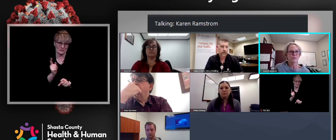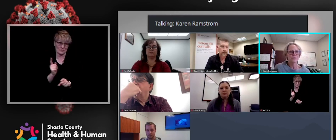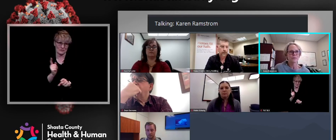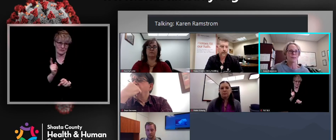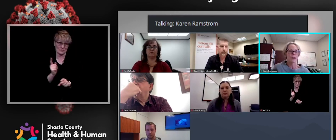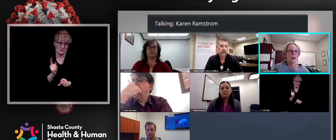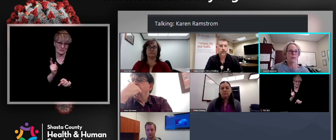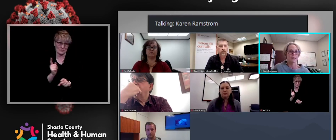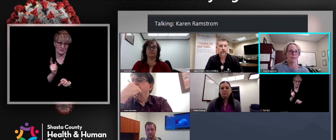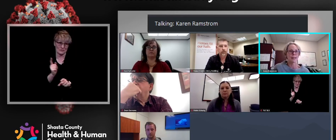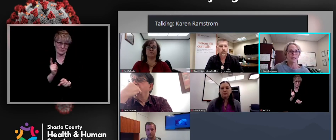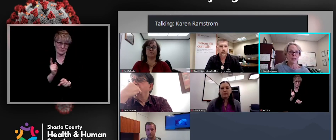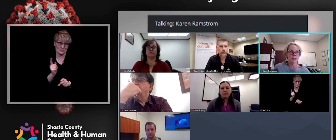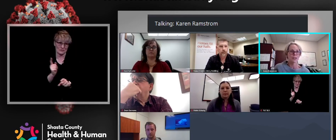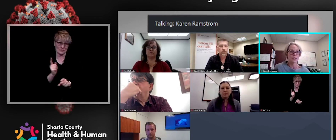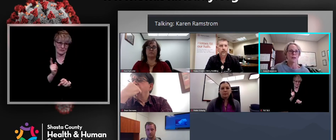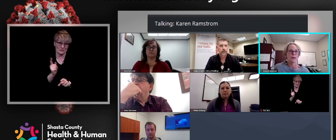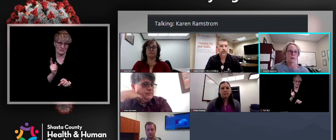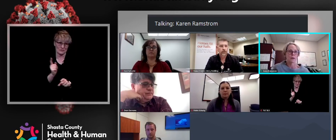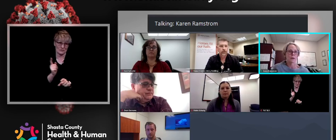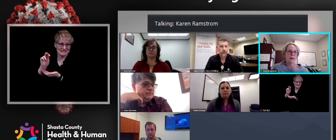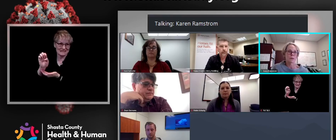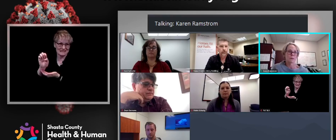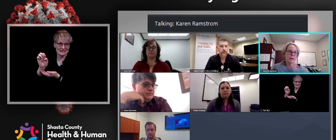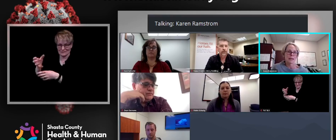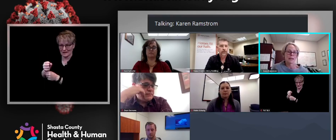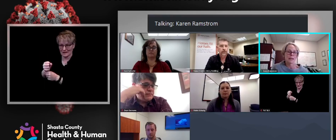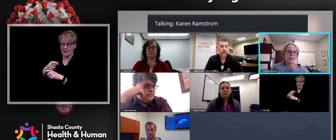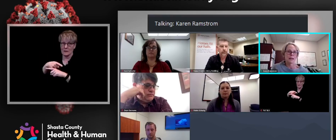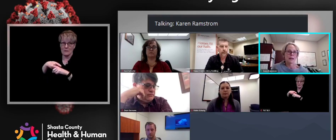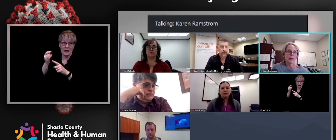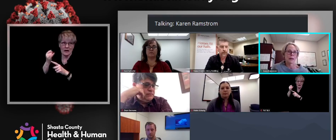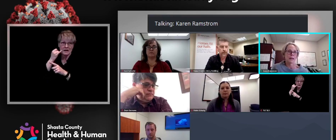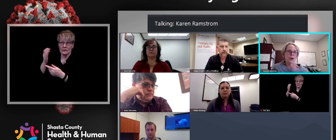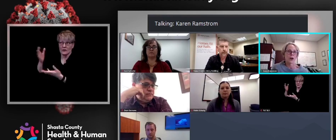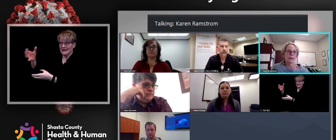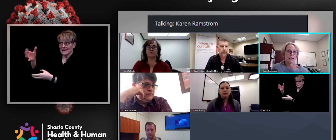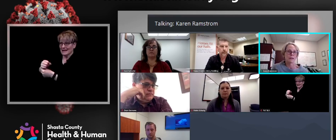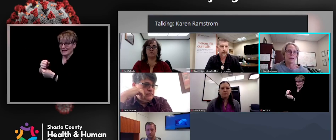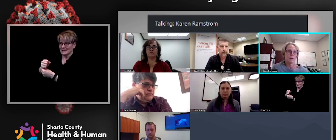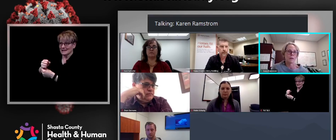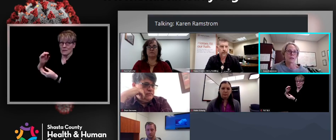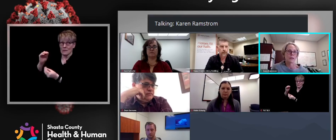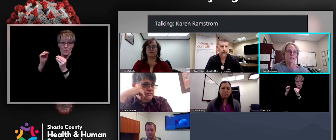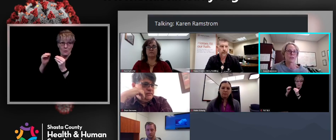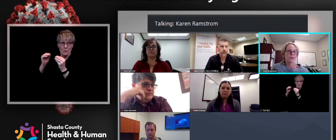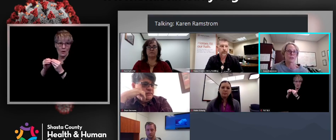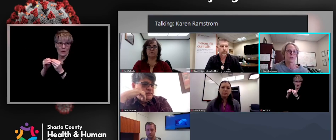adjust our vaccine allocations to best meet the need and to accommodate clinics that scheduled.